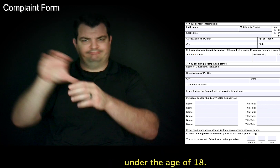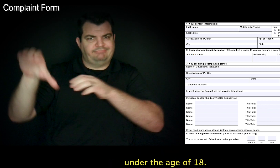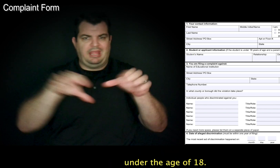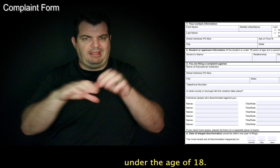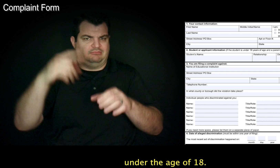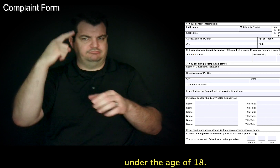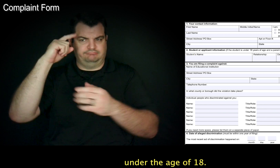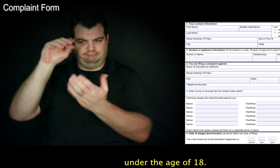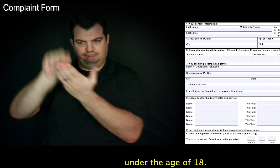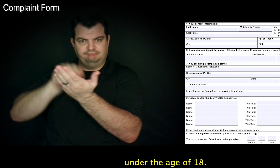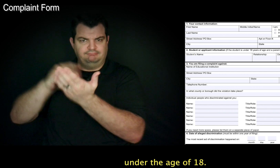under the age of 18.